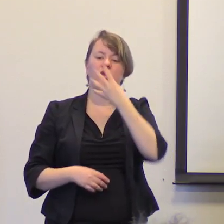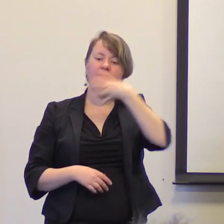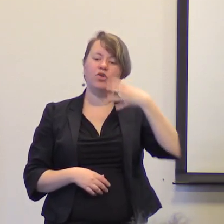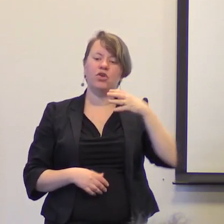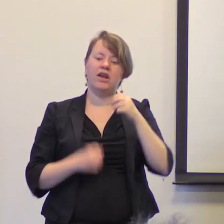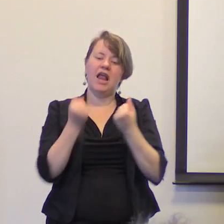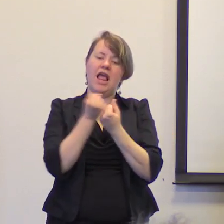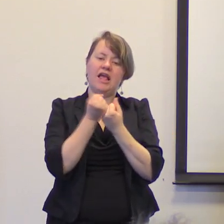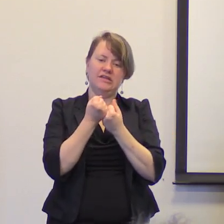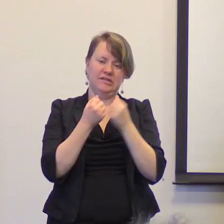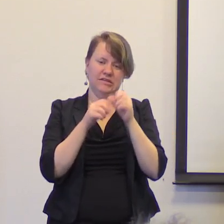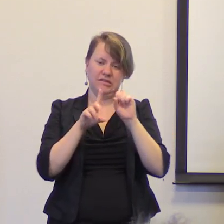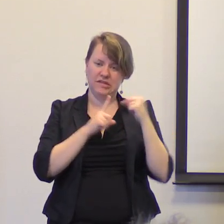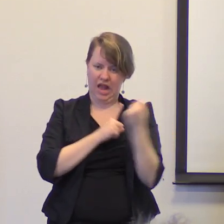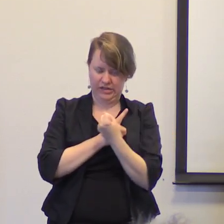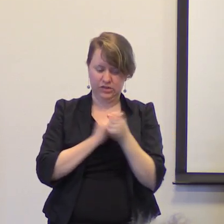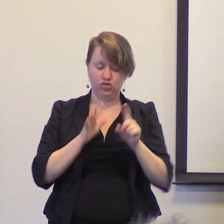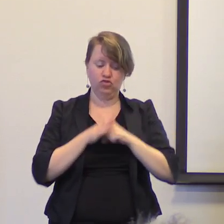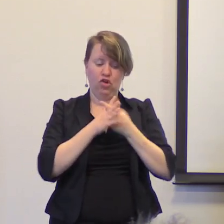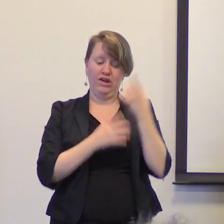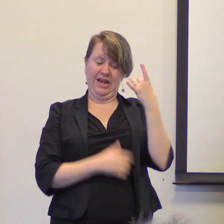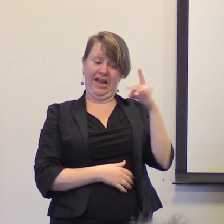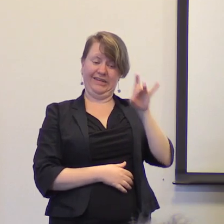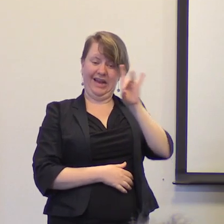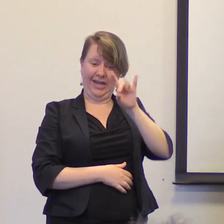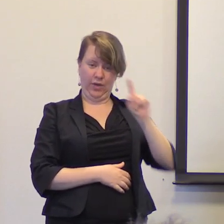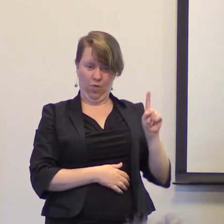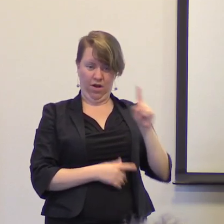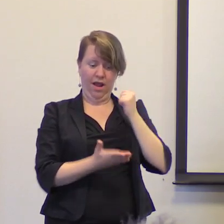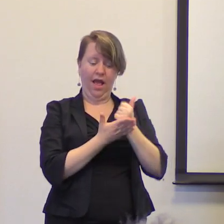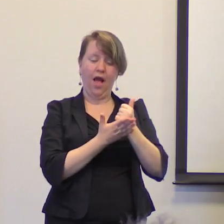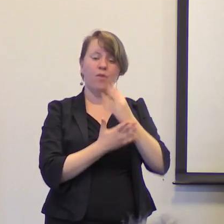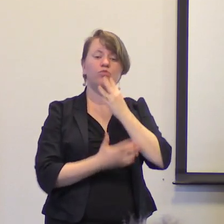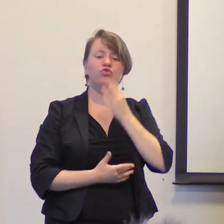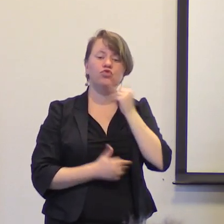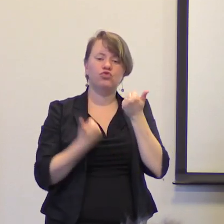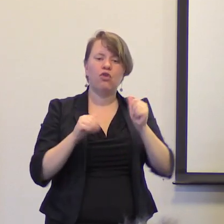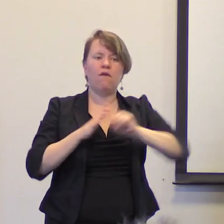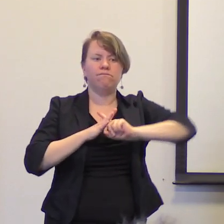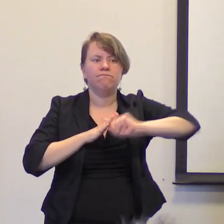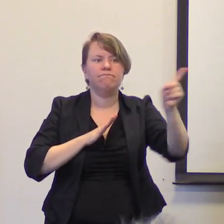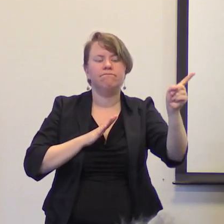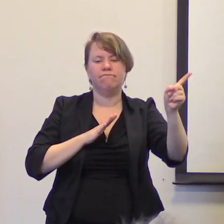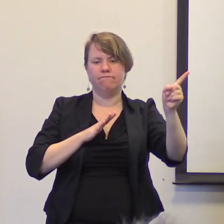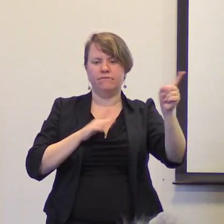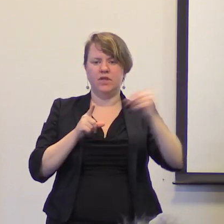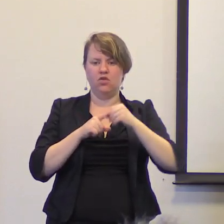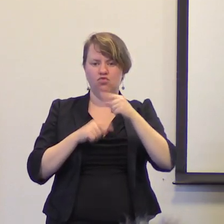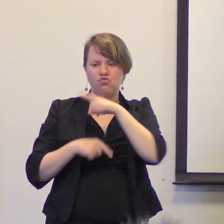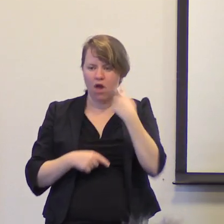This is an organization that was started in 1881 to help Jews who were trying to flee the pogroms in Russia and other places.